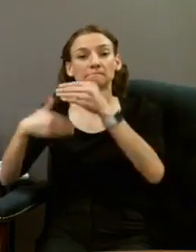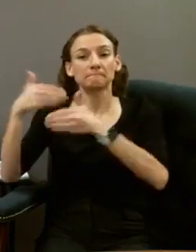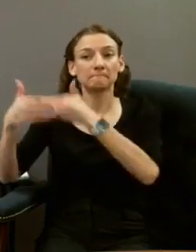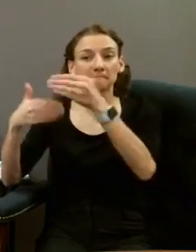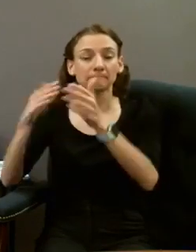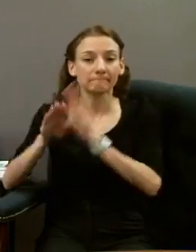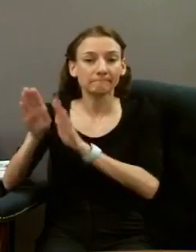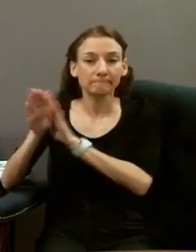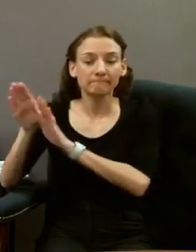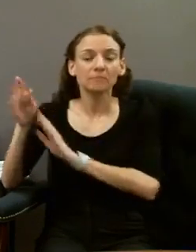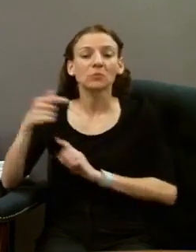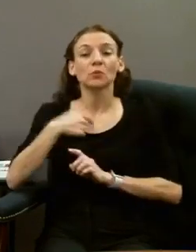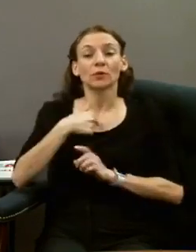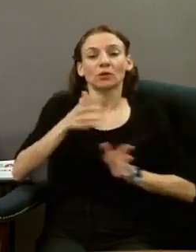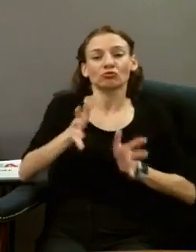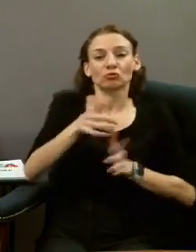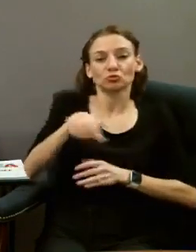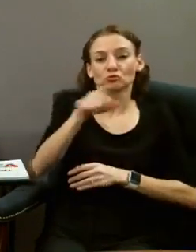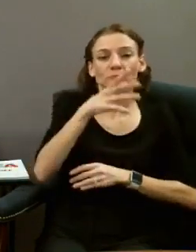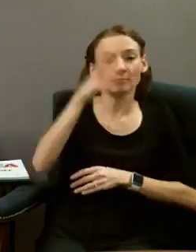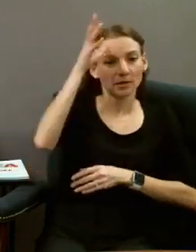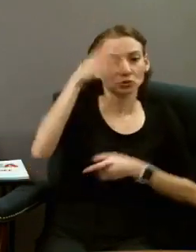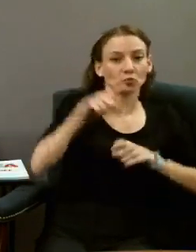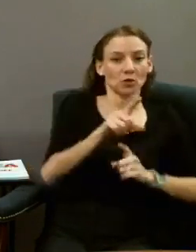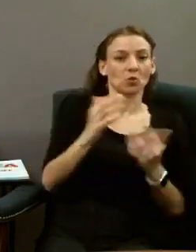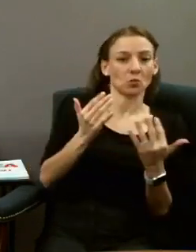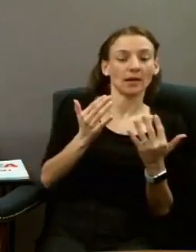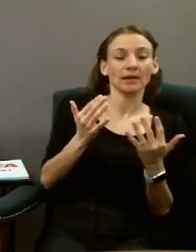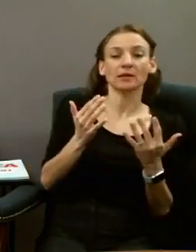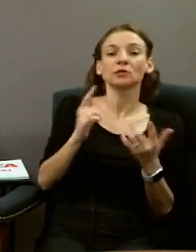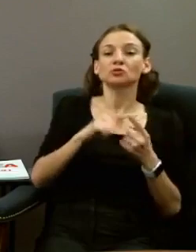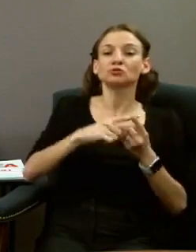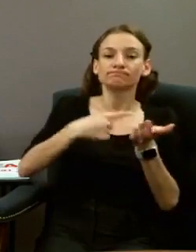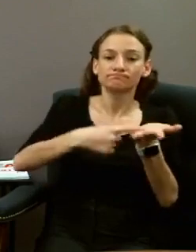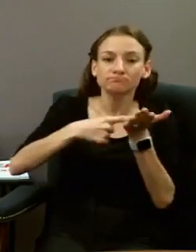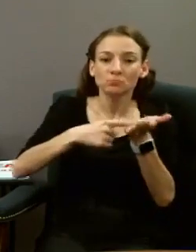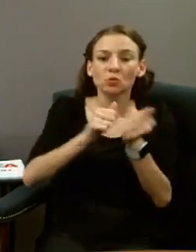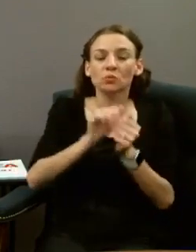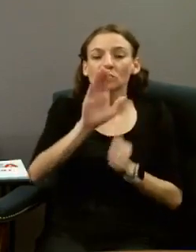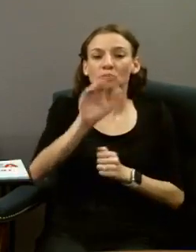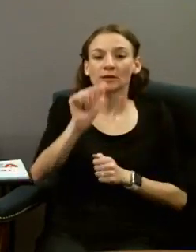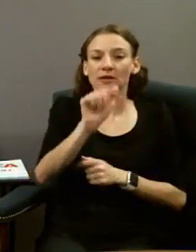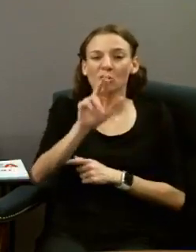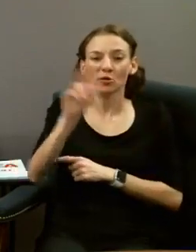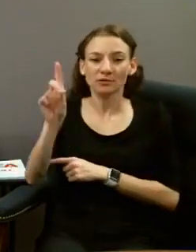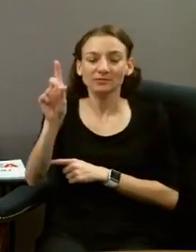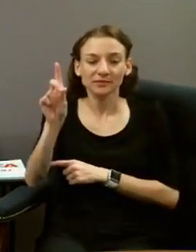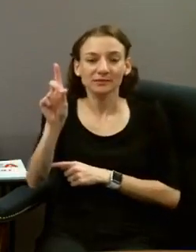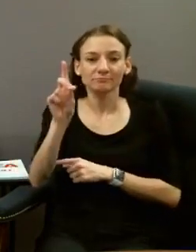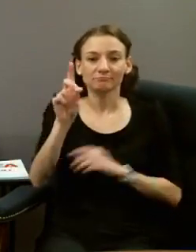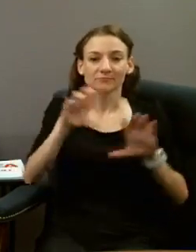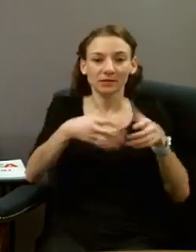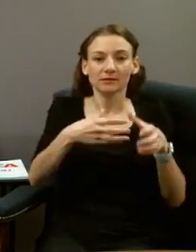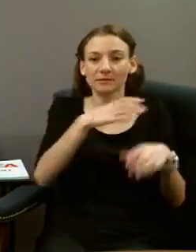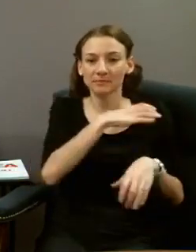to visit during the admission, review and dismissal, or ARD committee meeting if your child